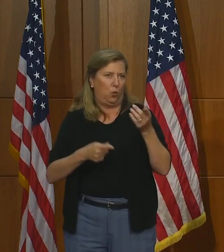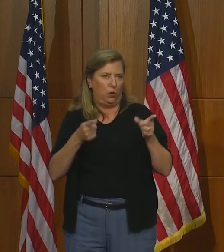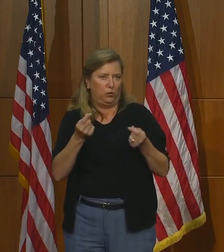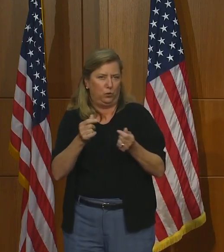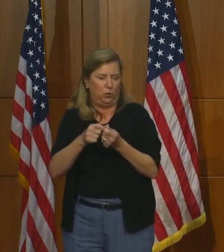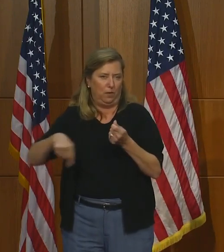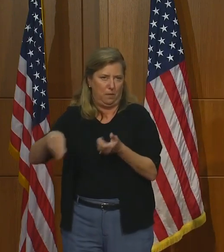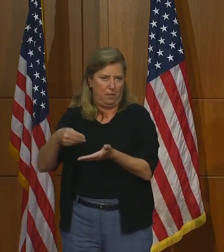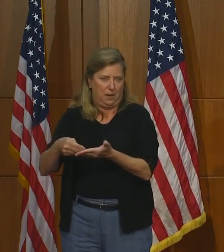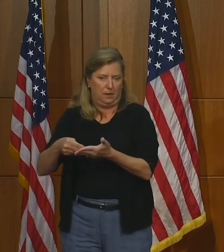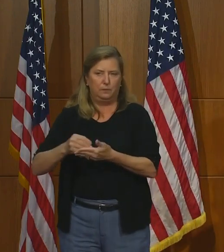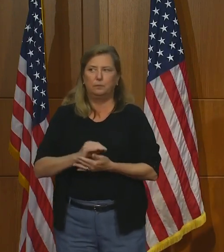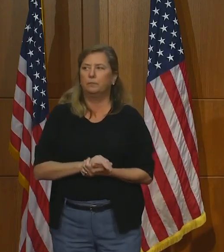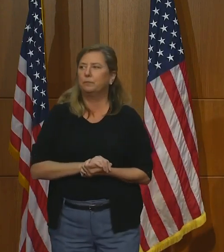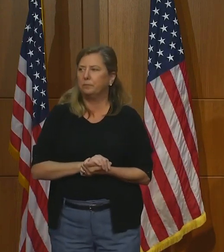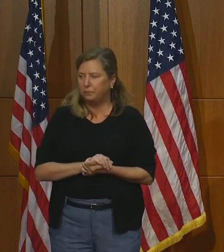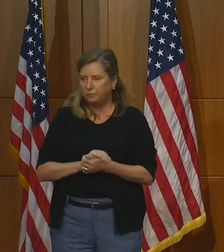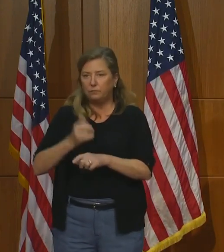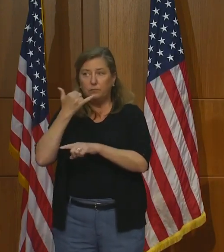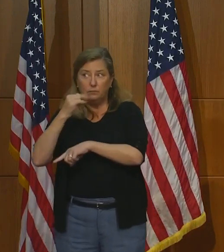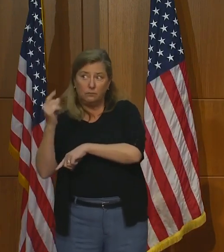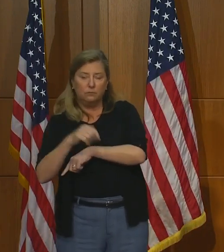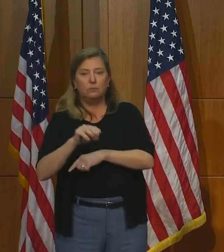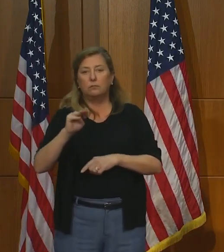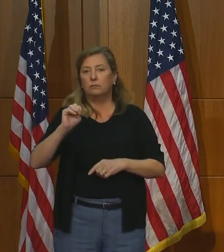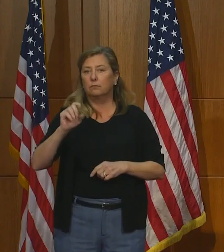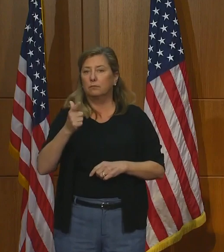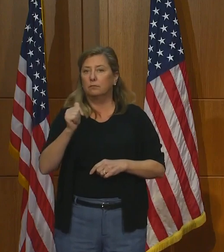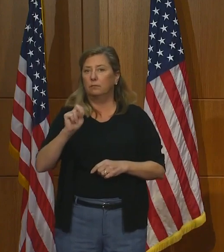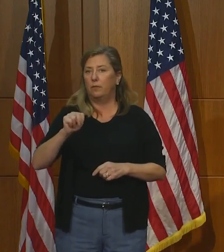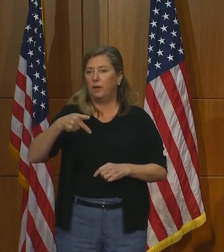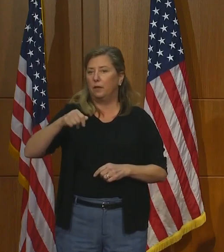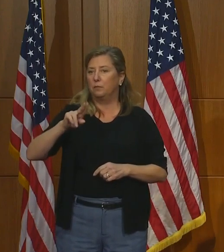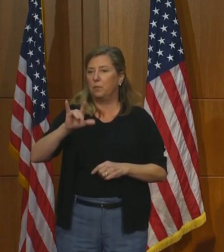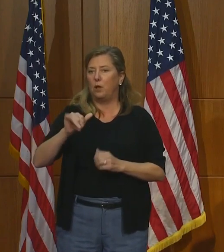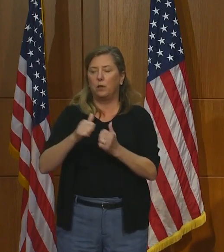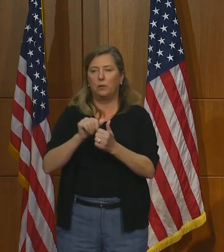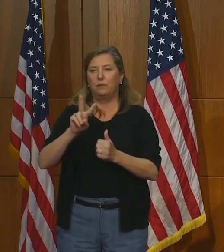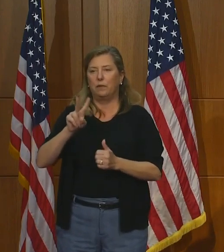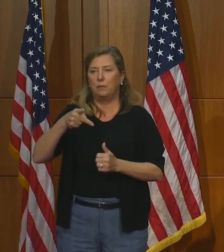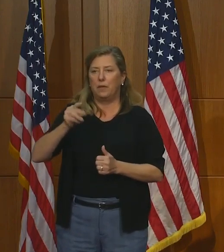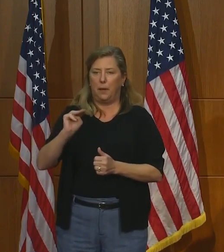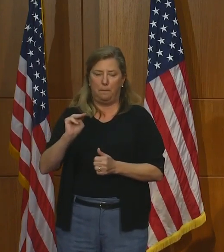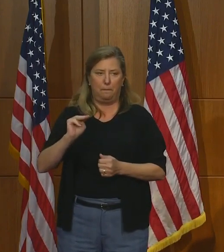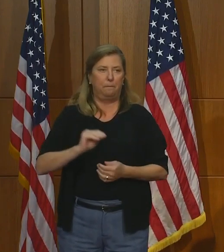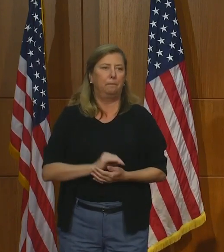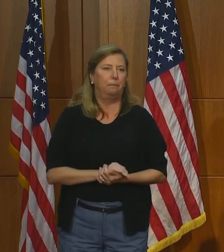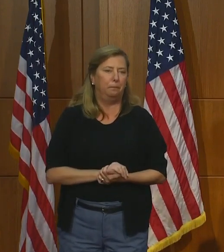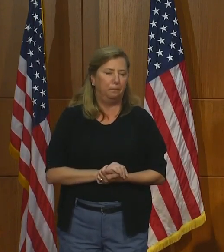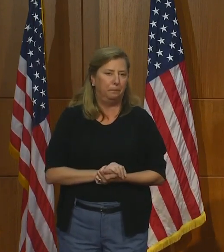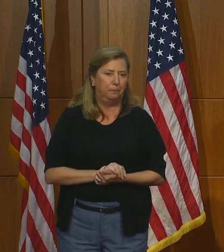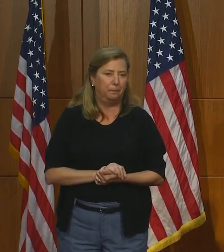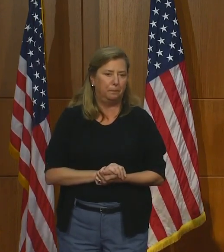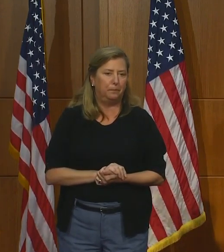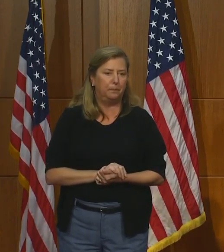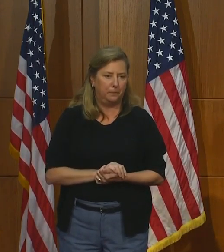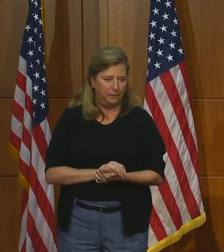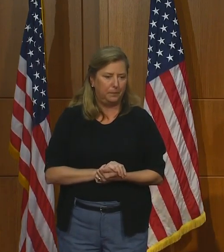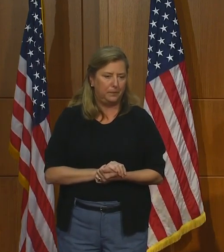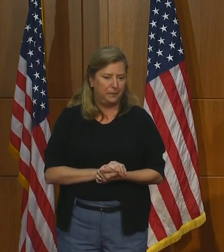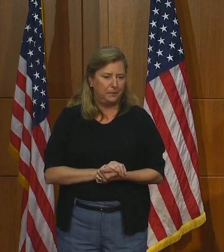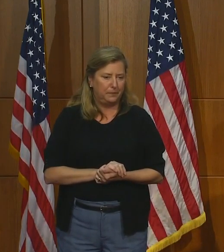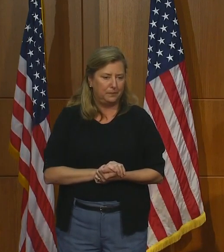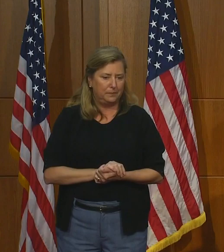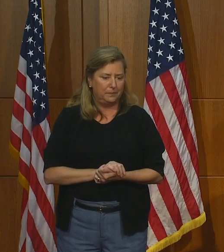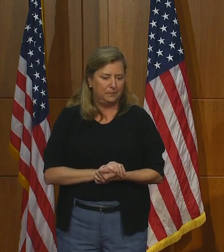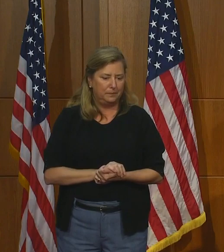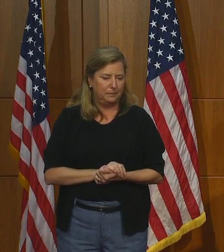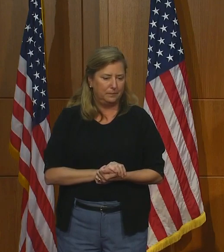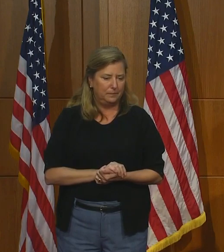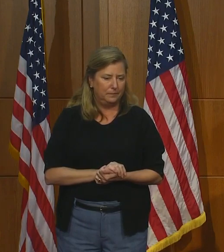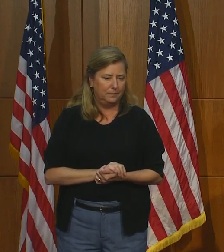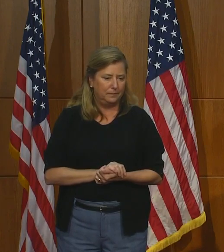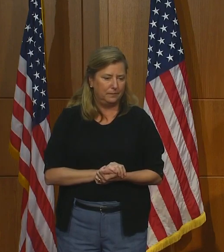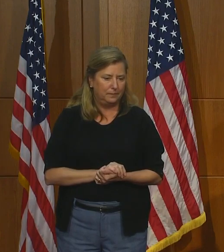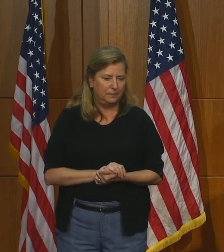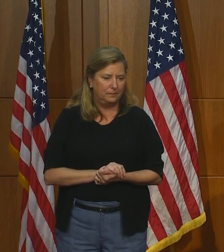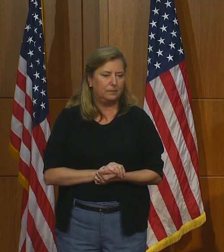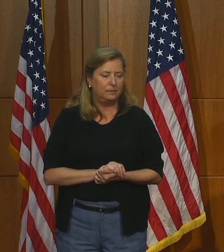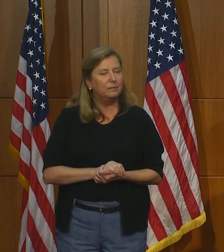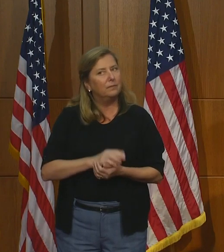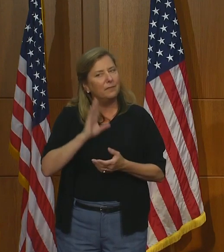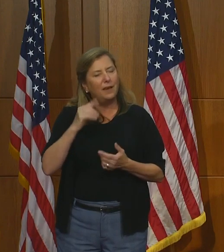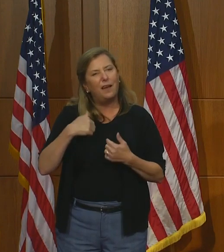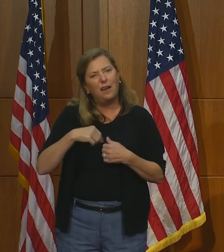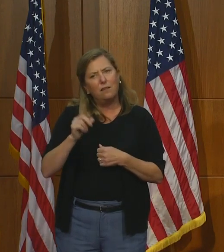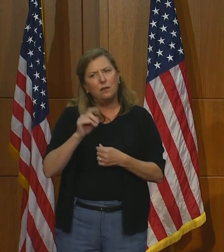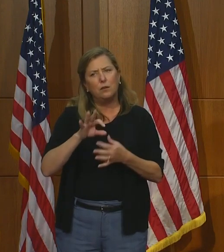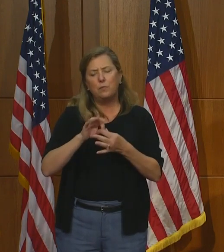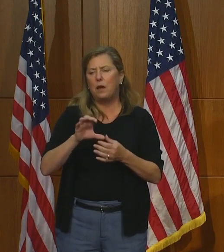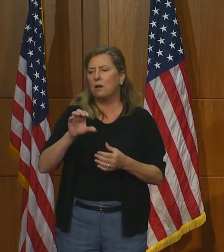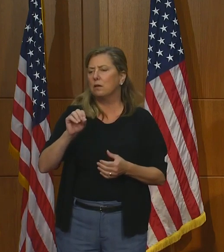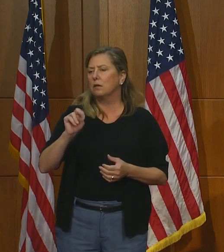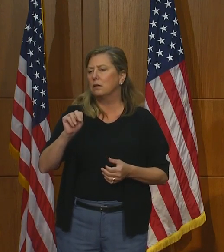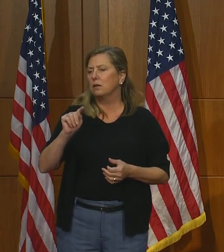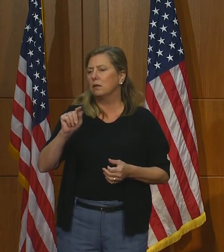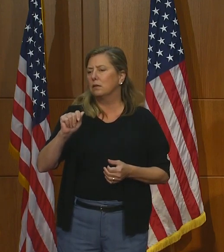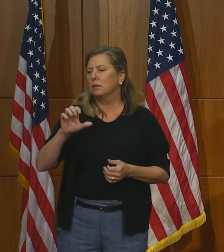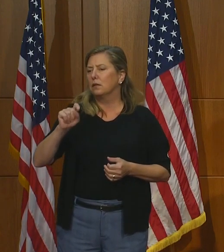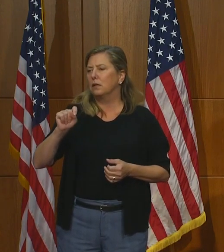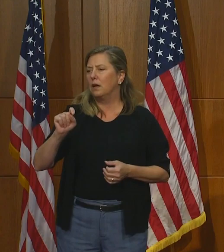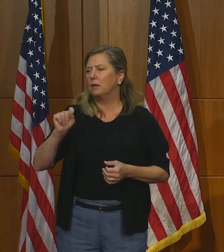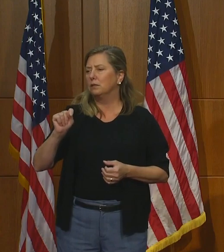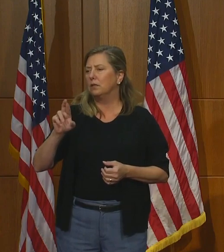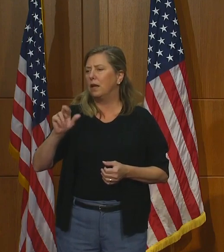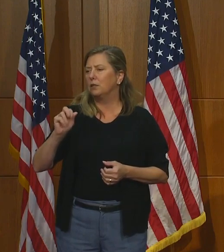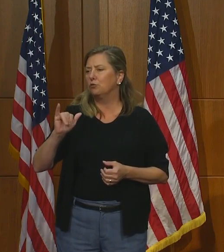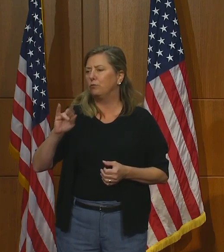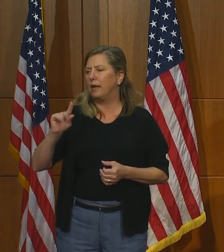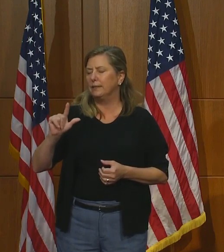ABOUT THE NEXT. HI BOB I. HAD A